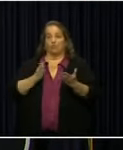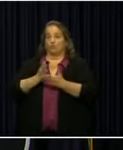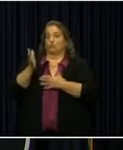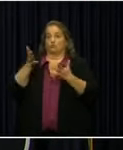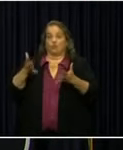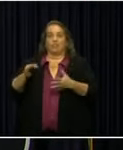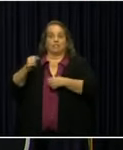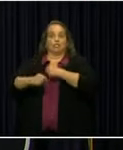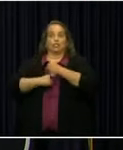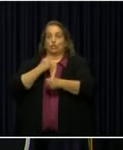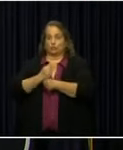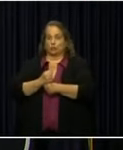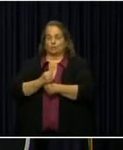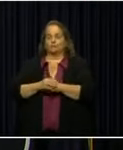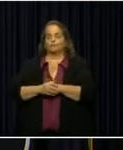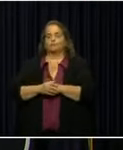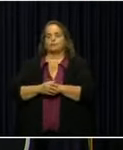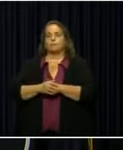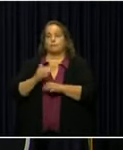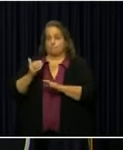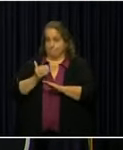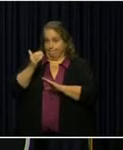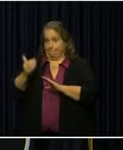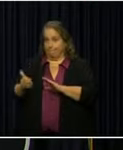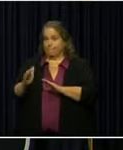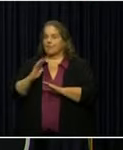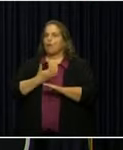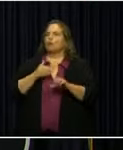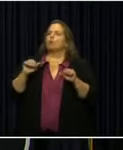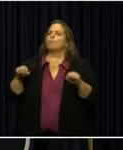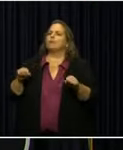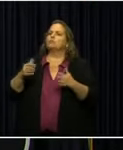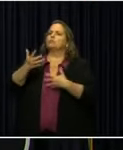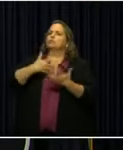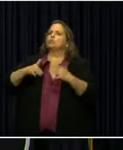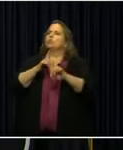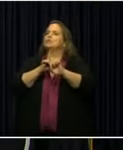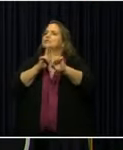GROUPS SO THAT THE INDUSTRIES CAN HELP PARTICIPATE IN THIS PROCESS, AND SO THAT WILL BE